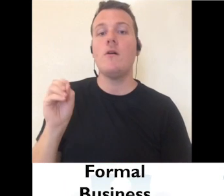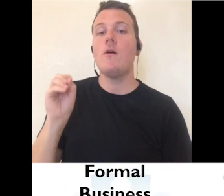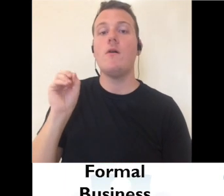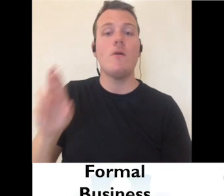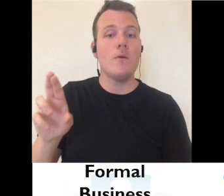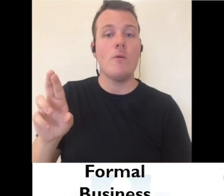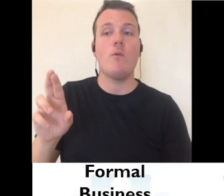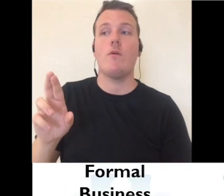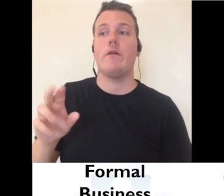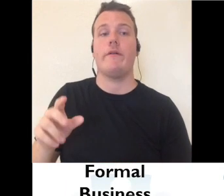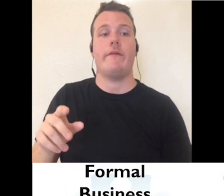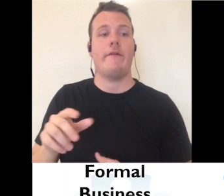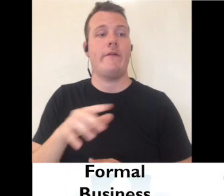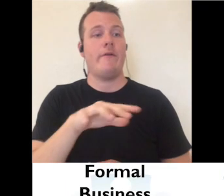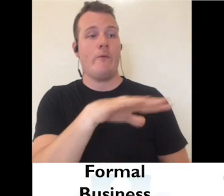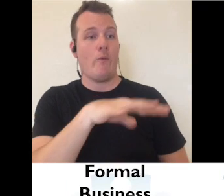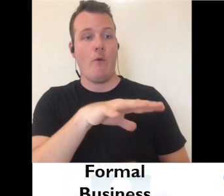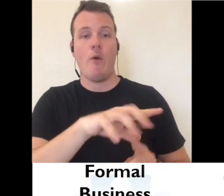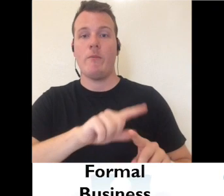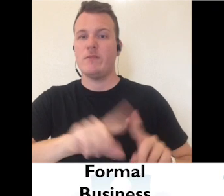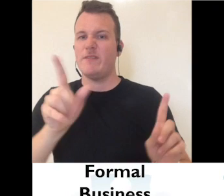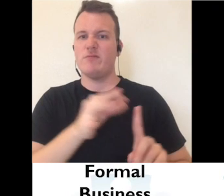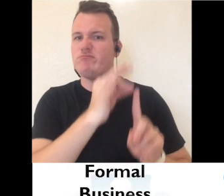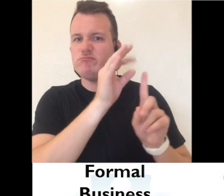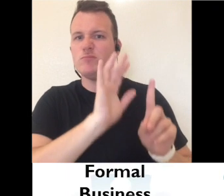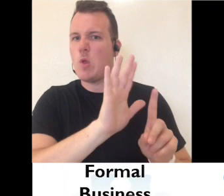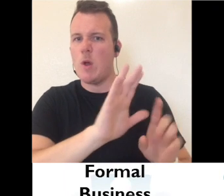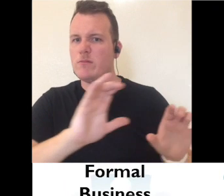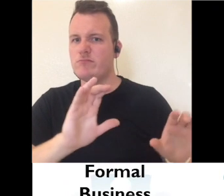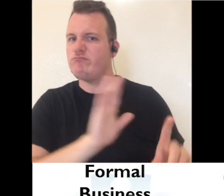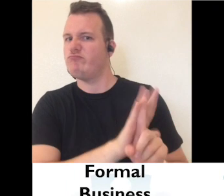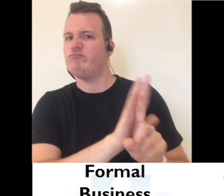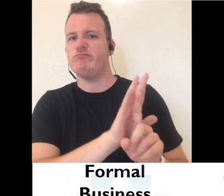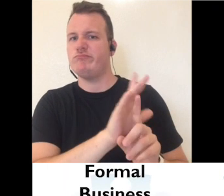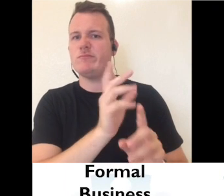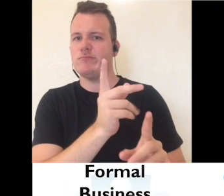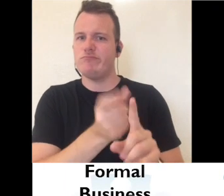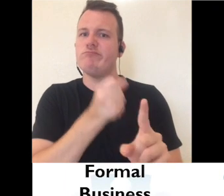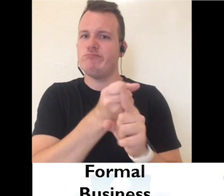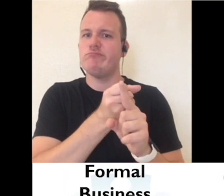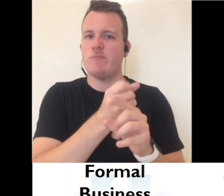else that has- that creates hearing impairment. Well you may want to target